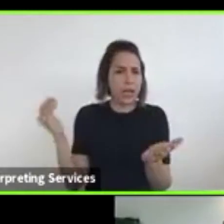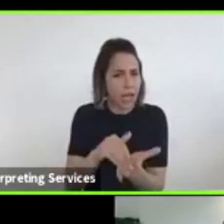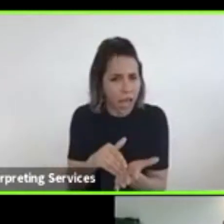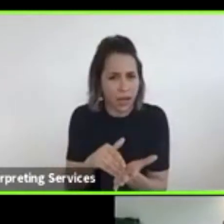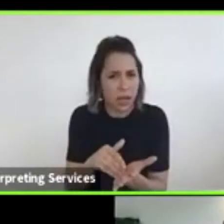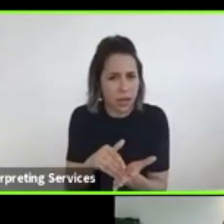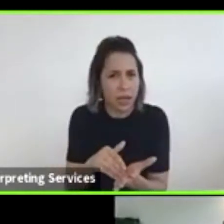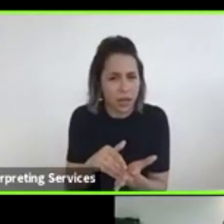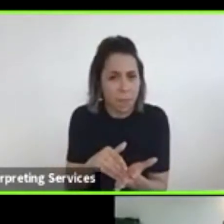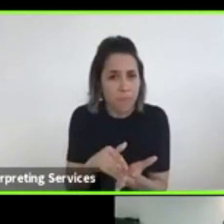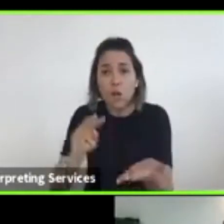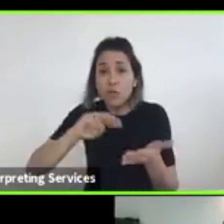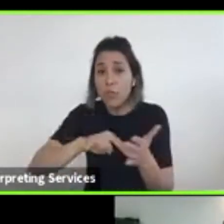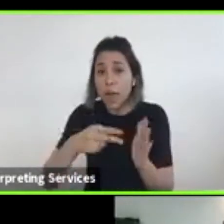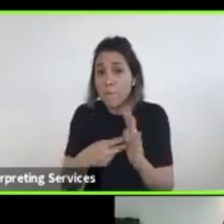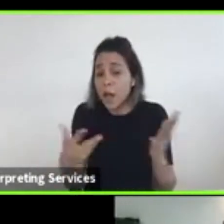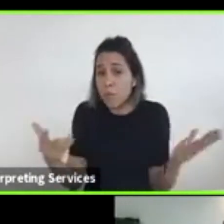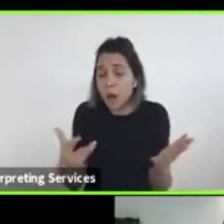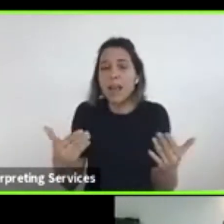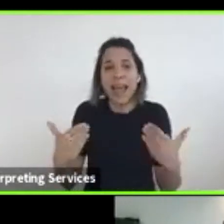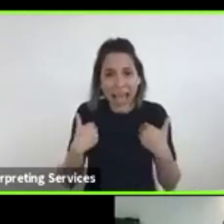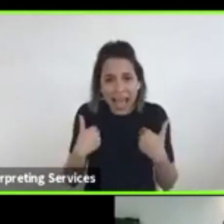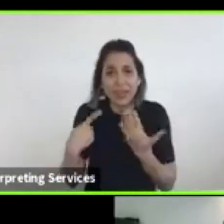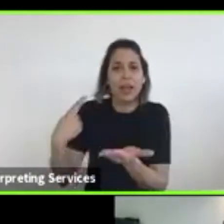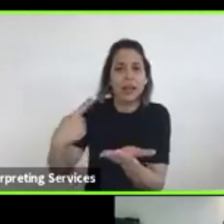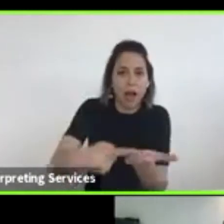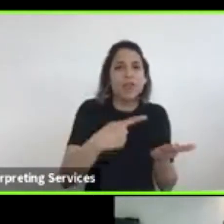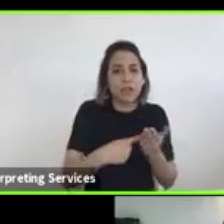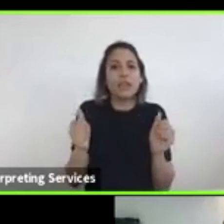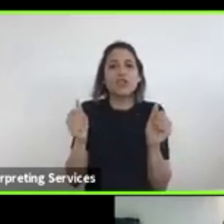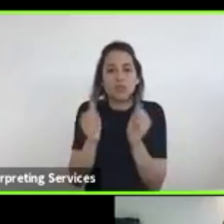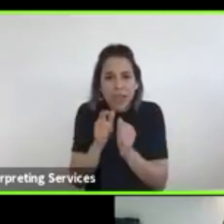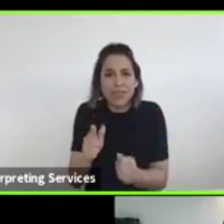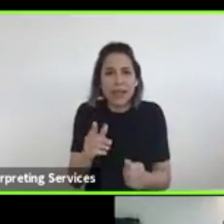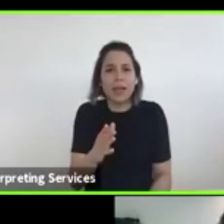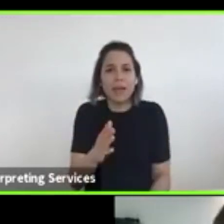HAVING CONVERSATIONS, WITH, WITH MY BOARD, FOR EXAMPLE, WITH WITH THE